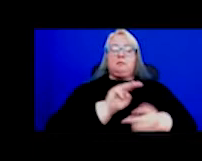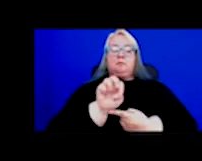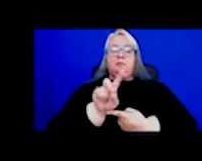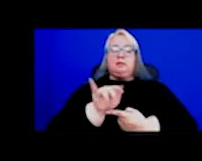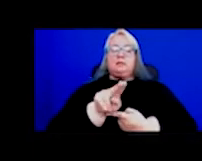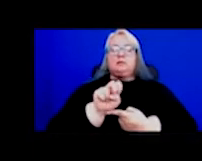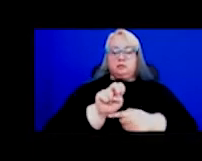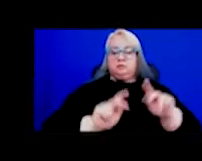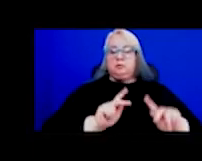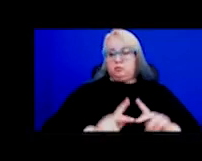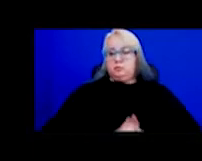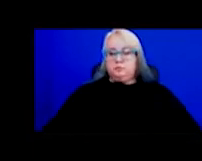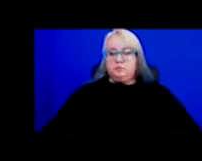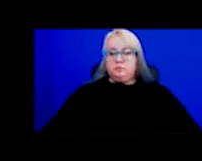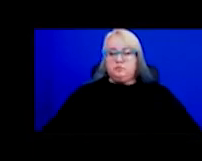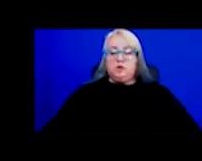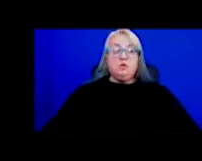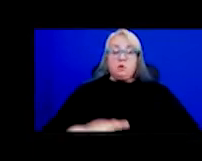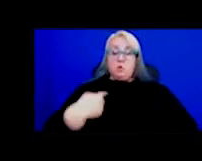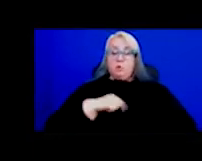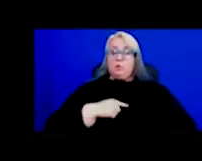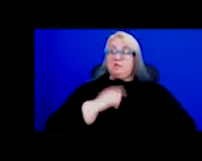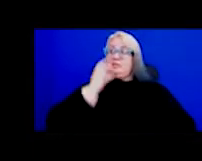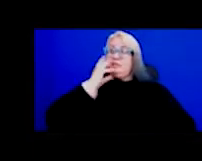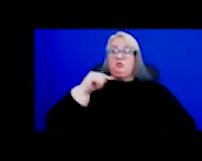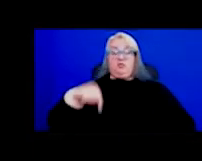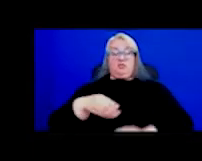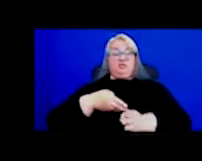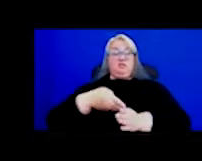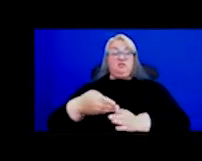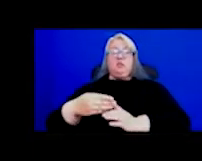health and medicine from a number of perspectives. So I'll talk a little bit about that, but also